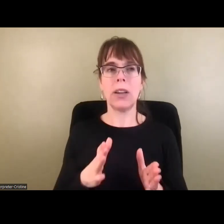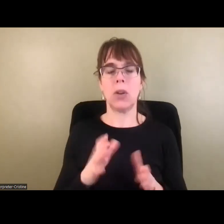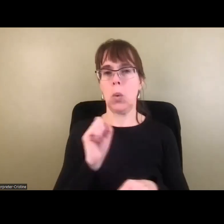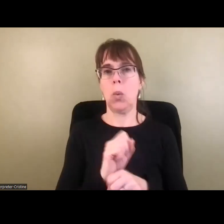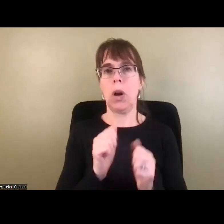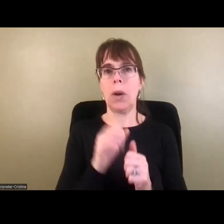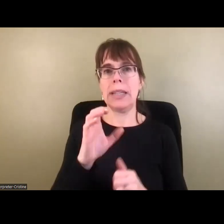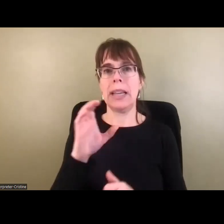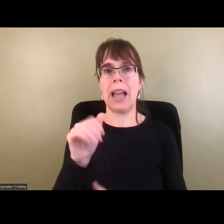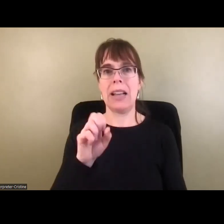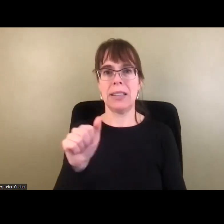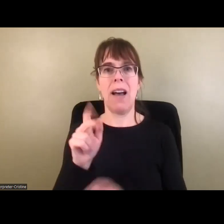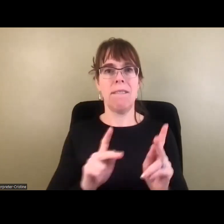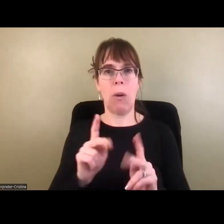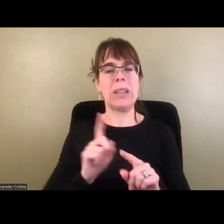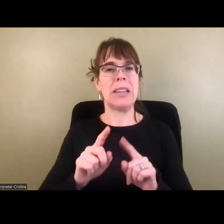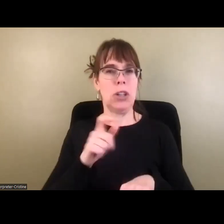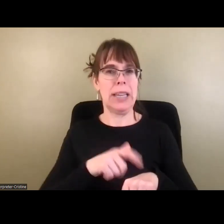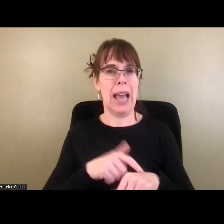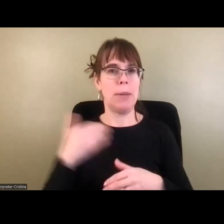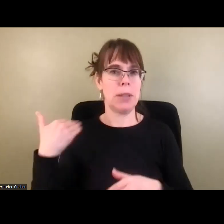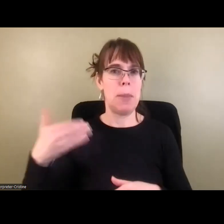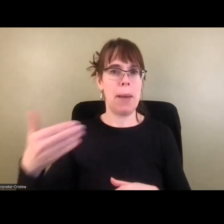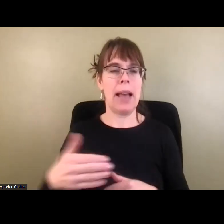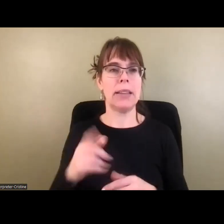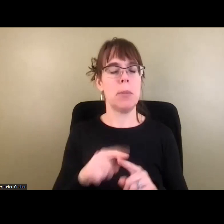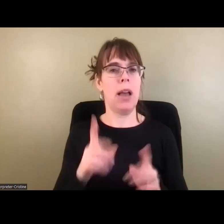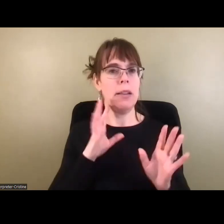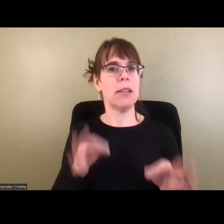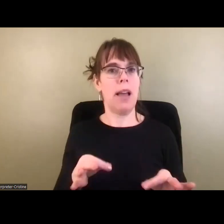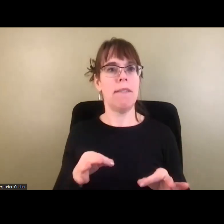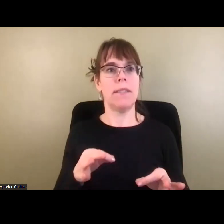with CCASA folks at different times. But definitely, if any of you are